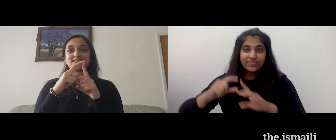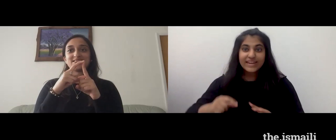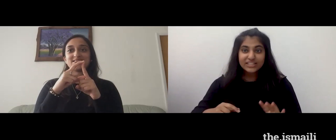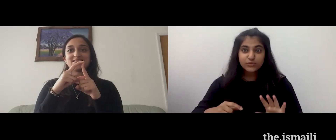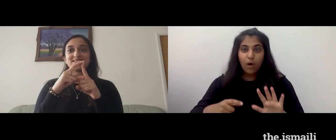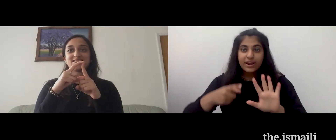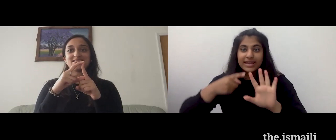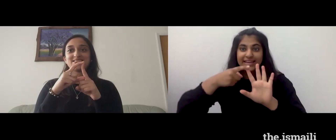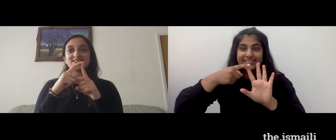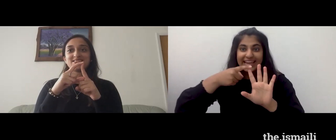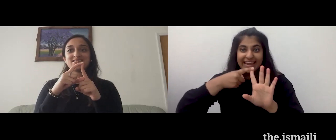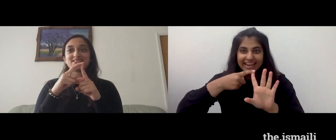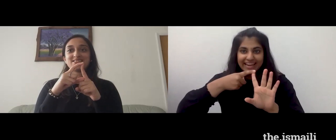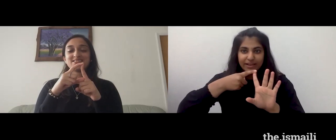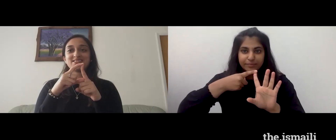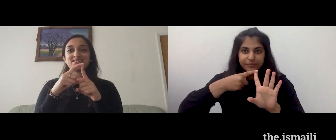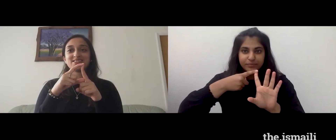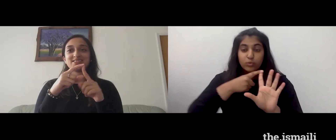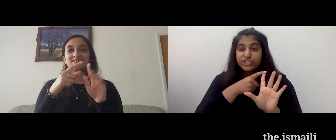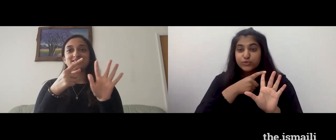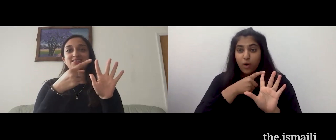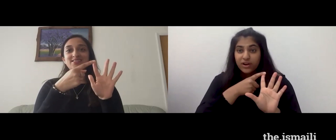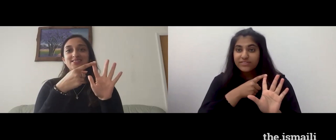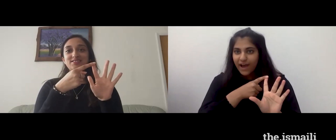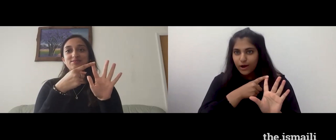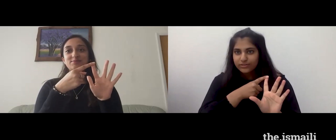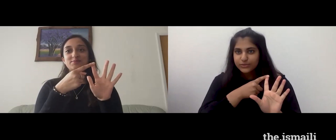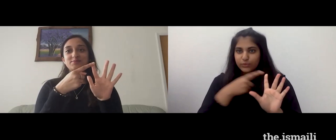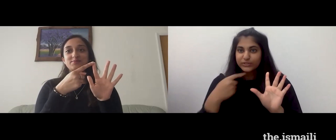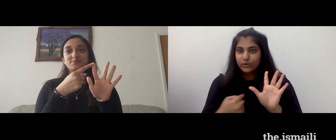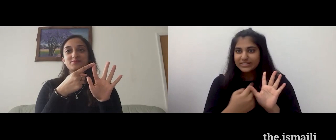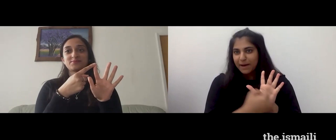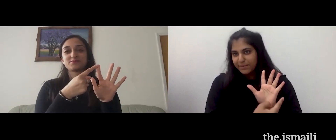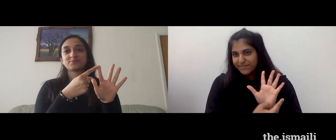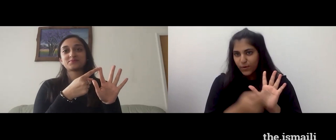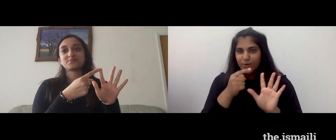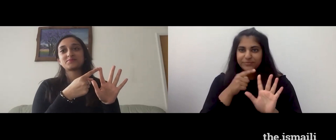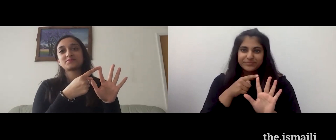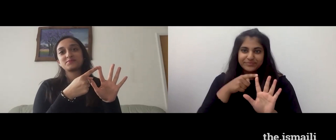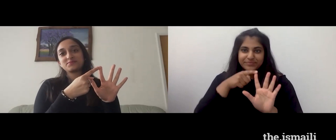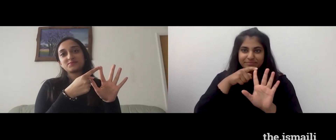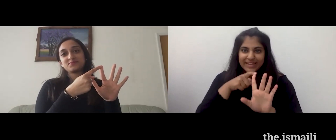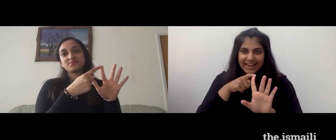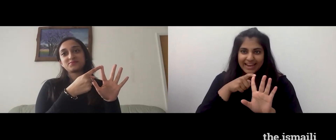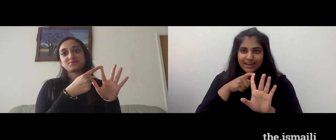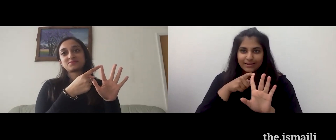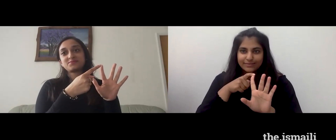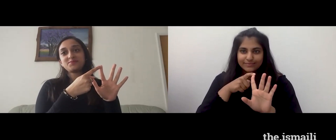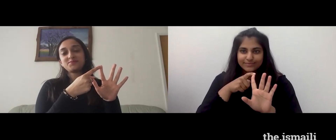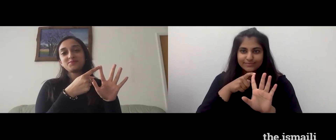The next one is "E", which is one of the vowels we talked about before, “E”